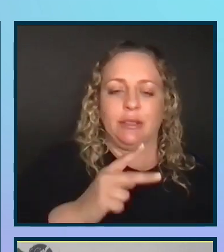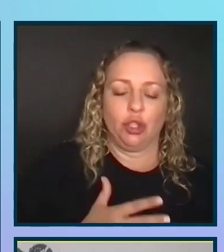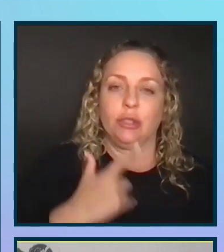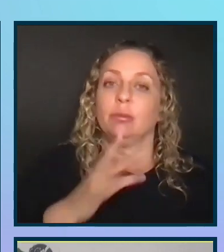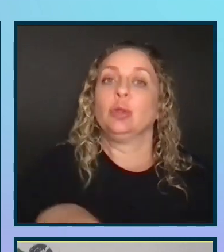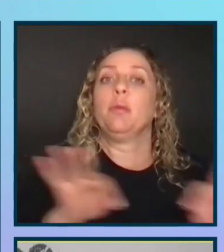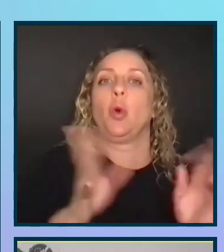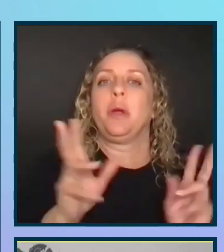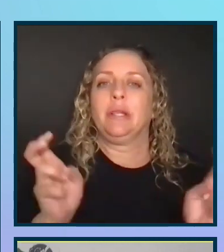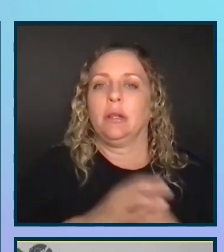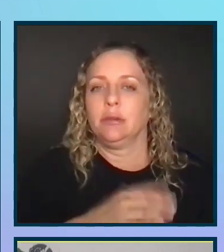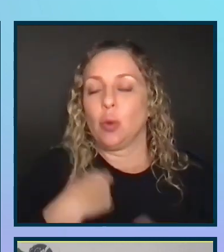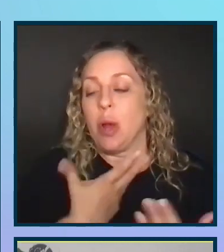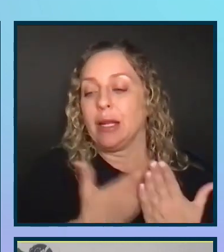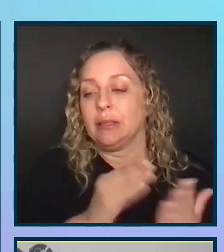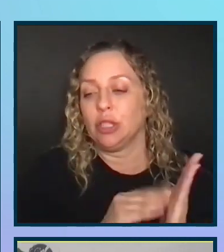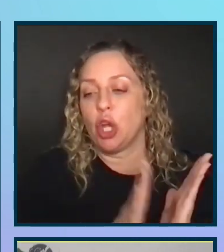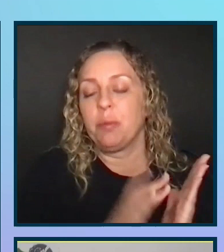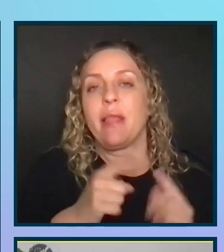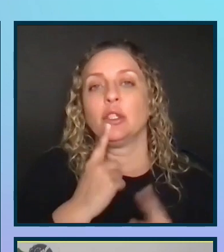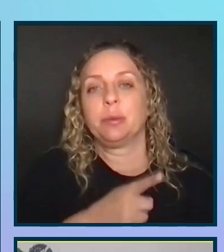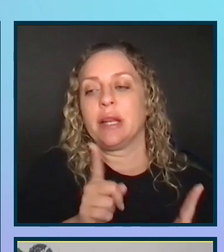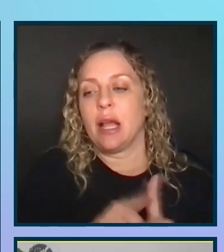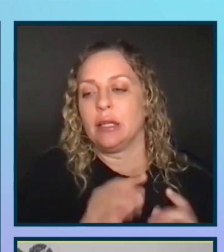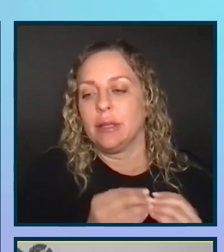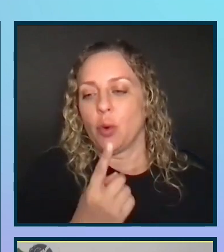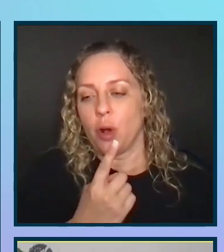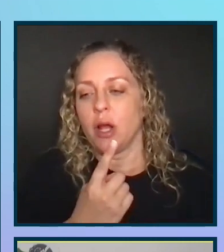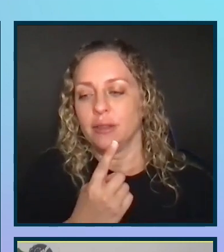So here, I can document that this should be announced as number one and not number two,